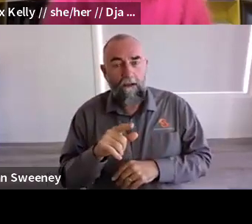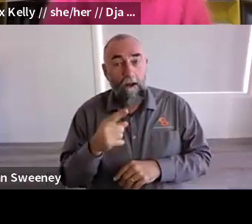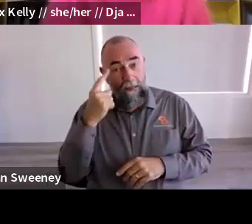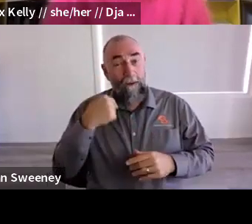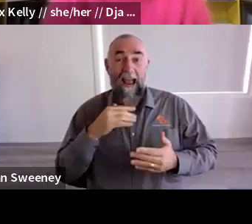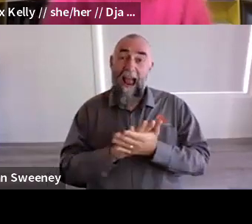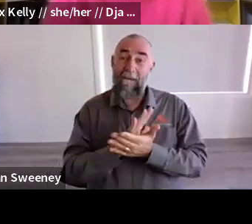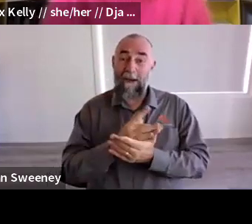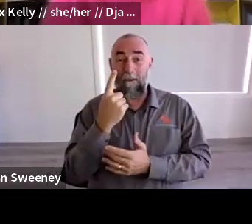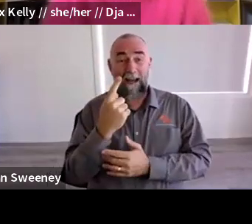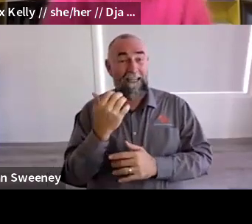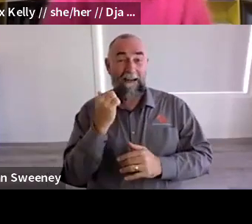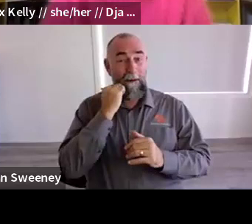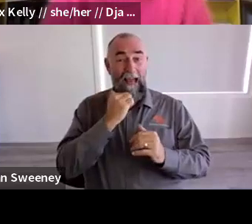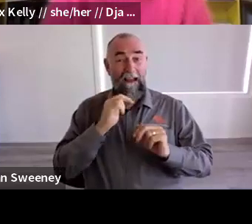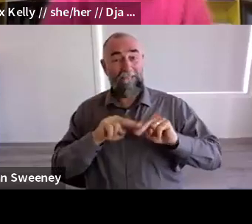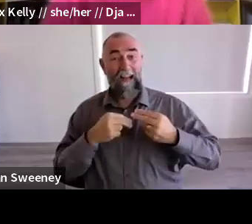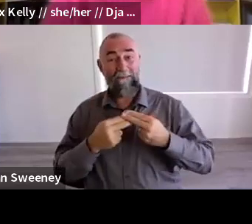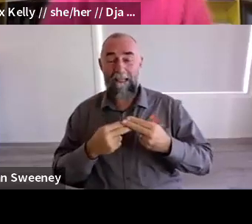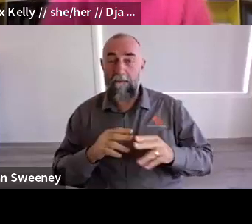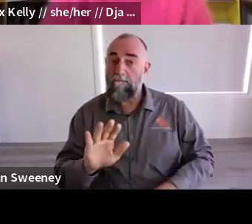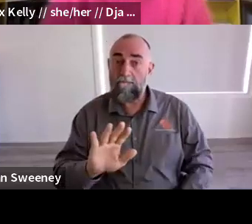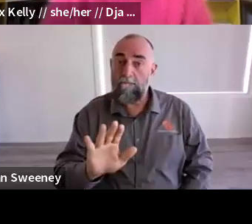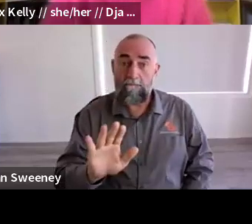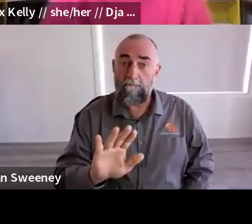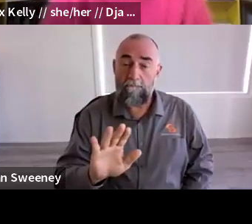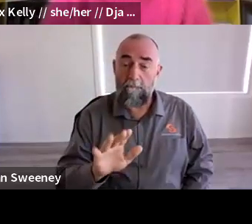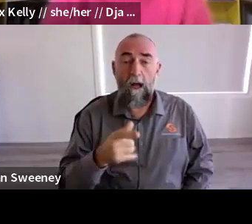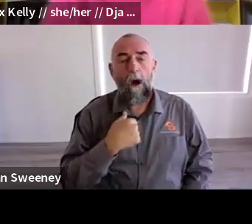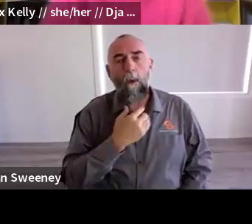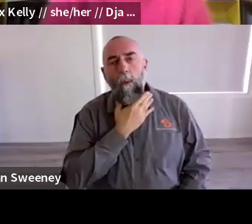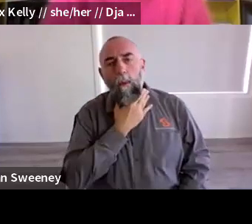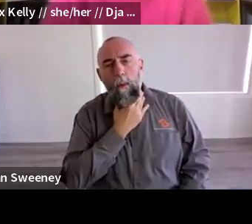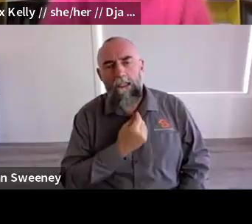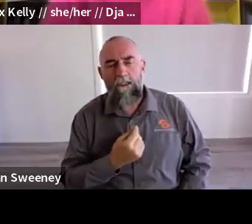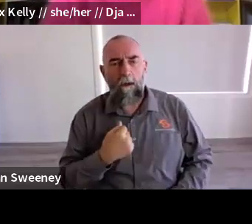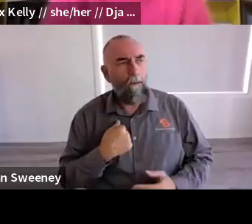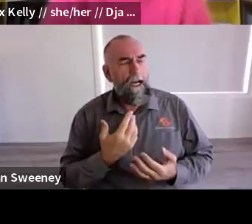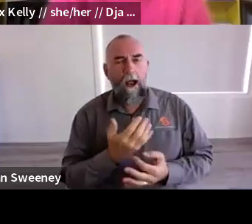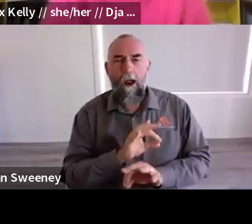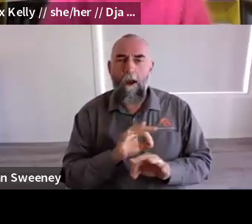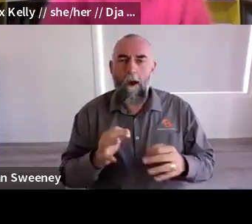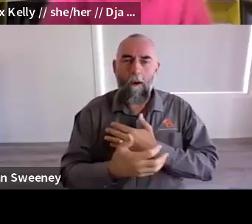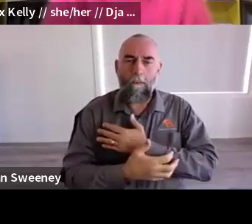can't speak for my country. She can't speak for us. They think that counts.